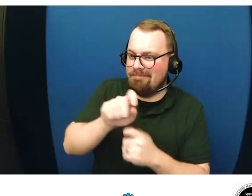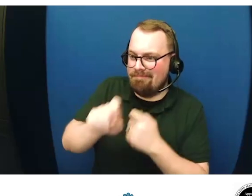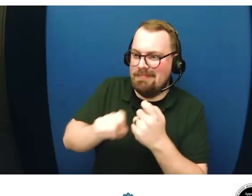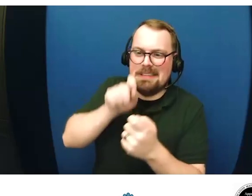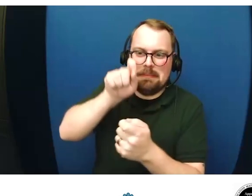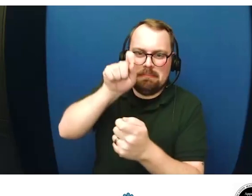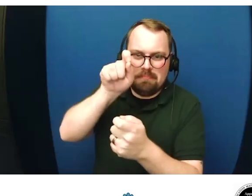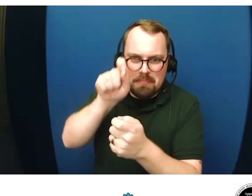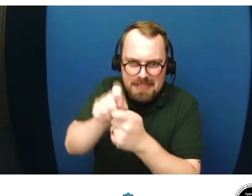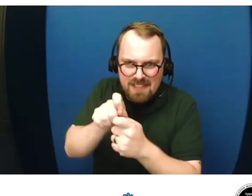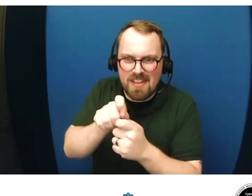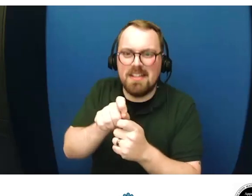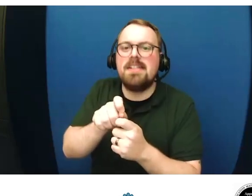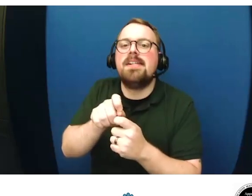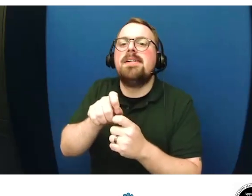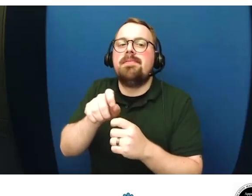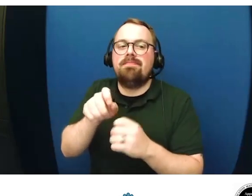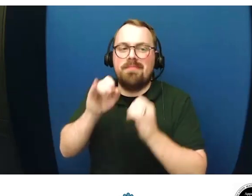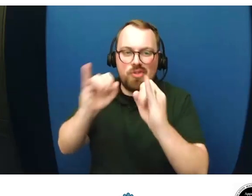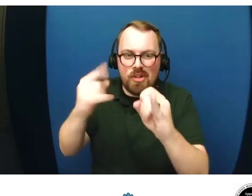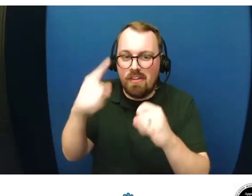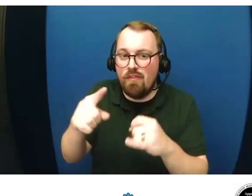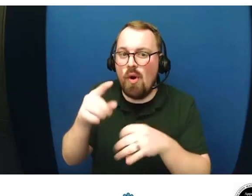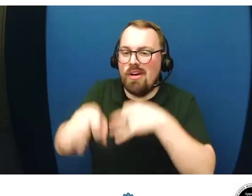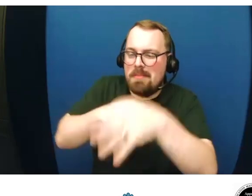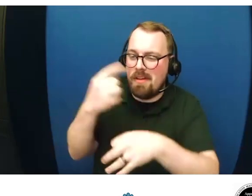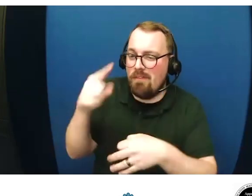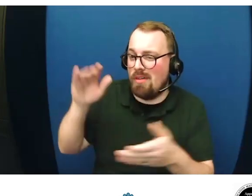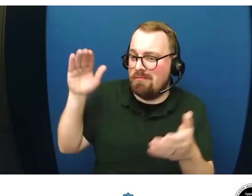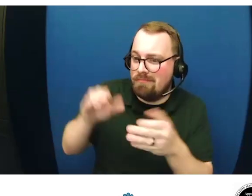compensate for decreased opportunities for incidental learning."